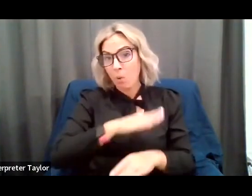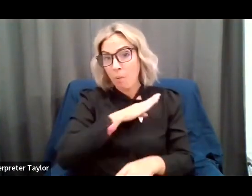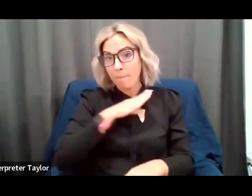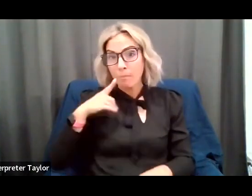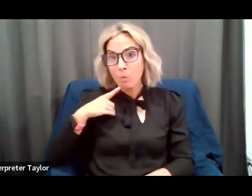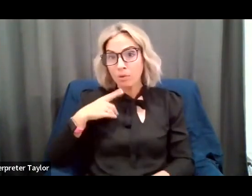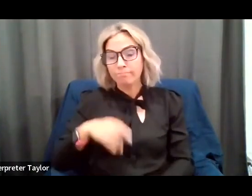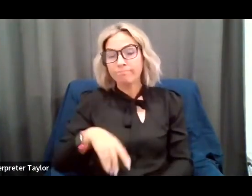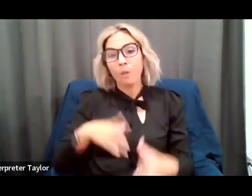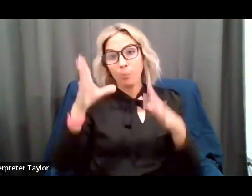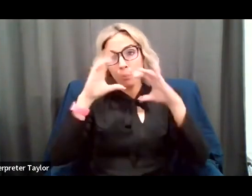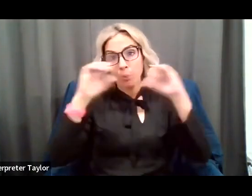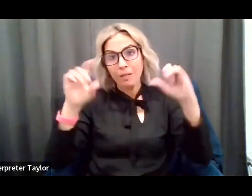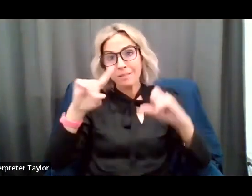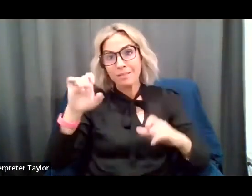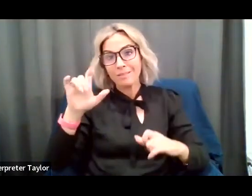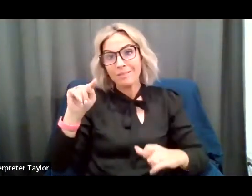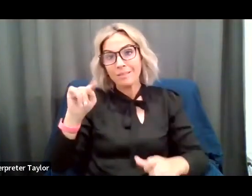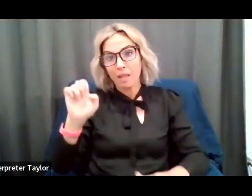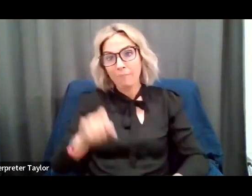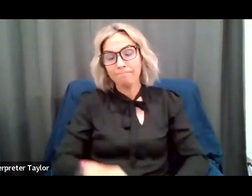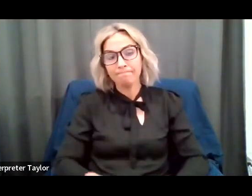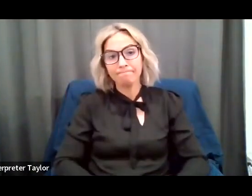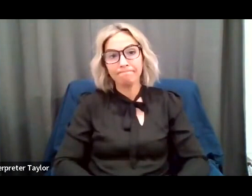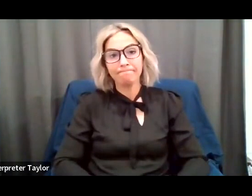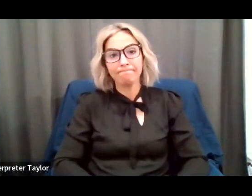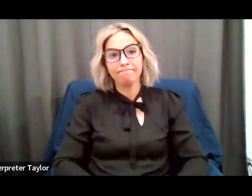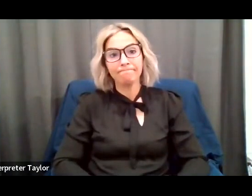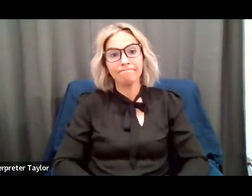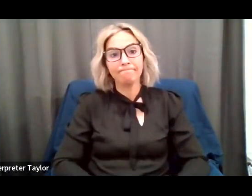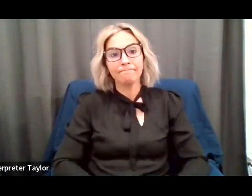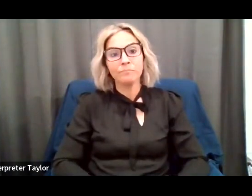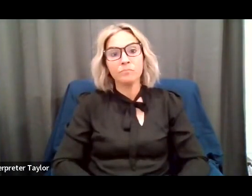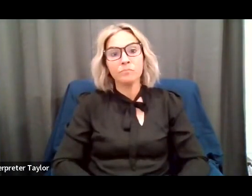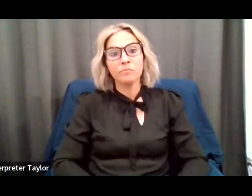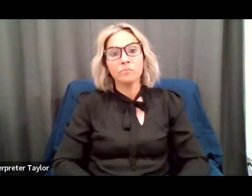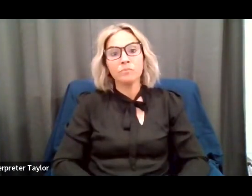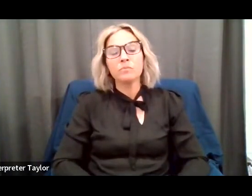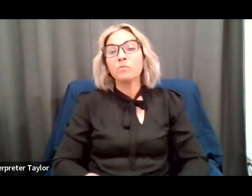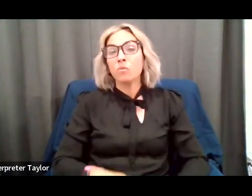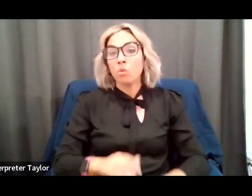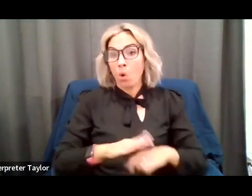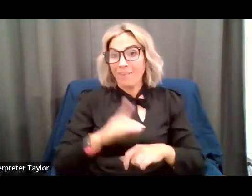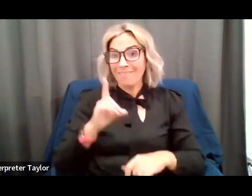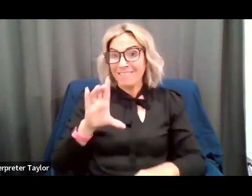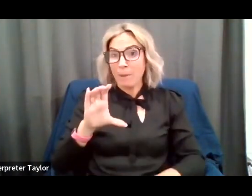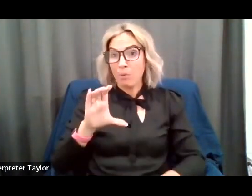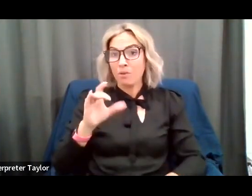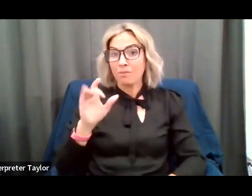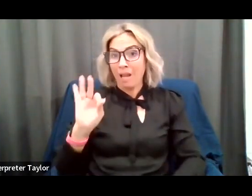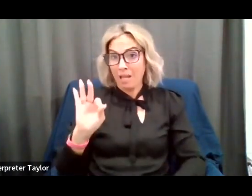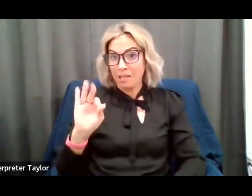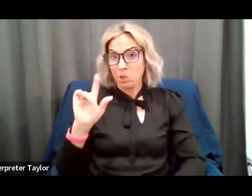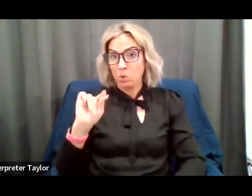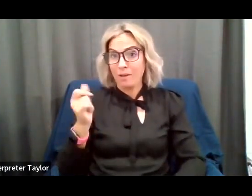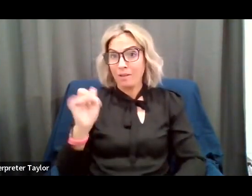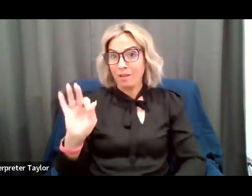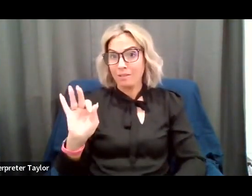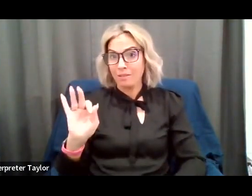President Zellet. On December 9, 2019, the Board voted